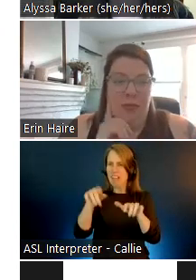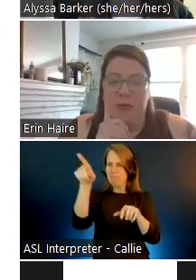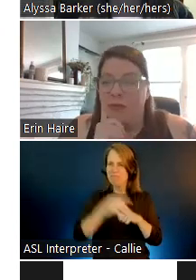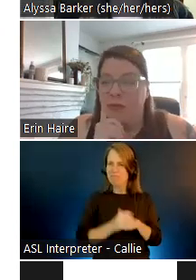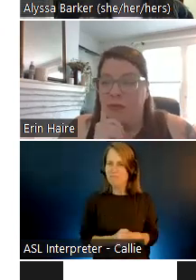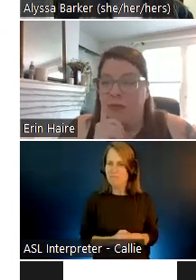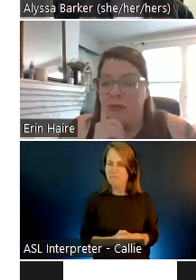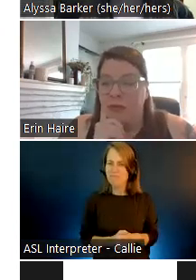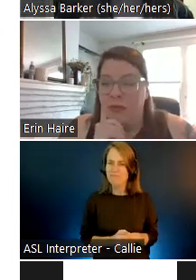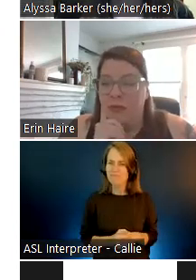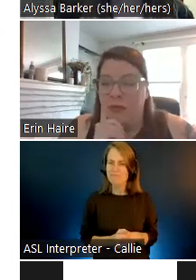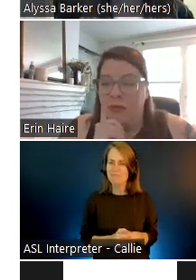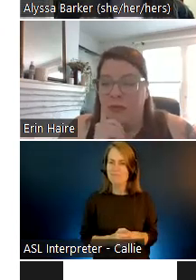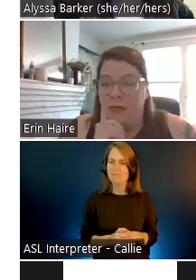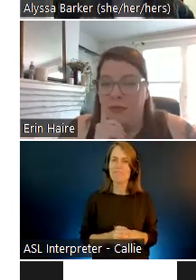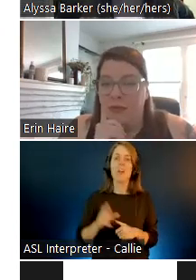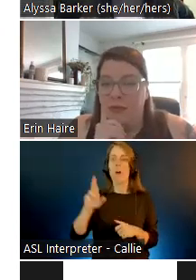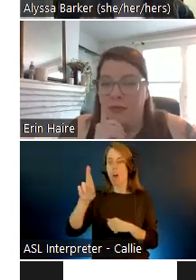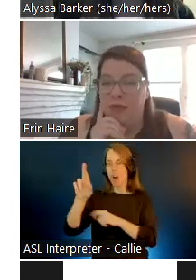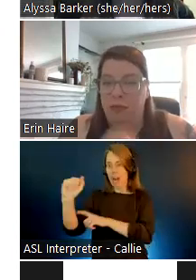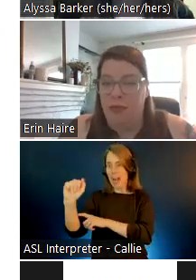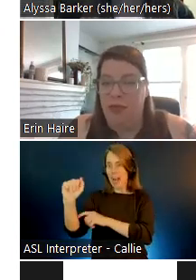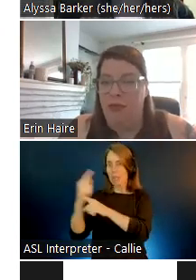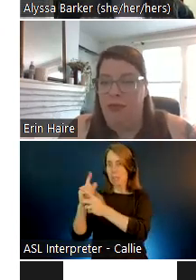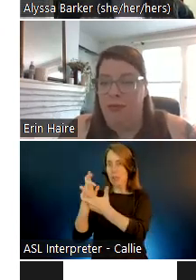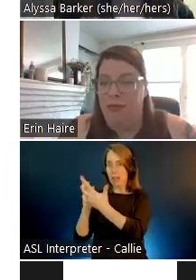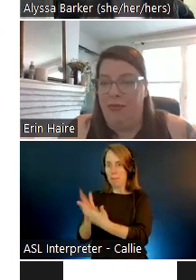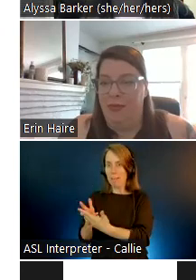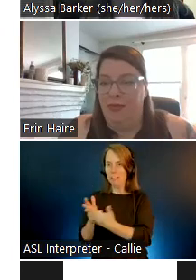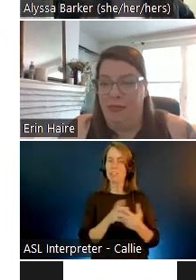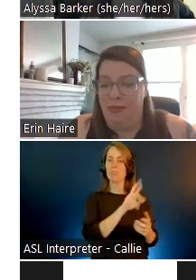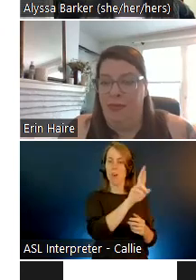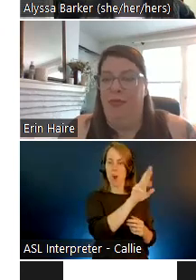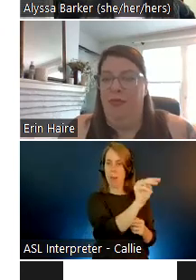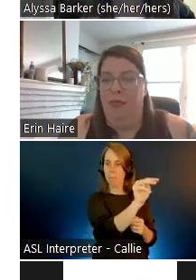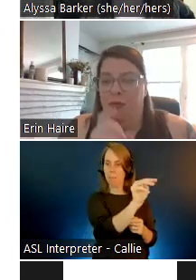if you want to just put RA or RM that would be fine